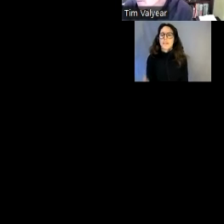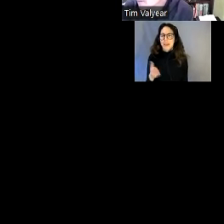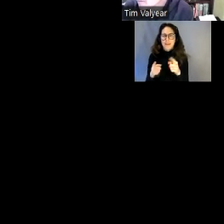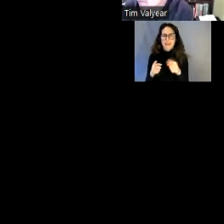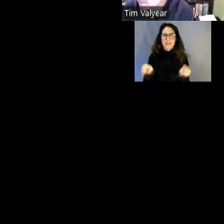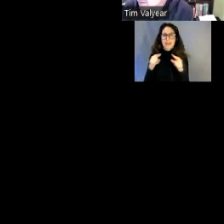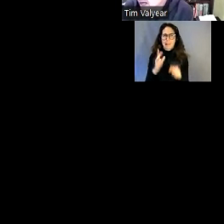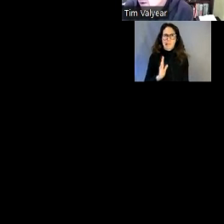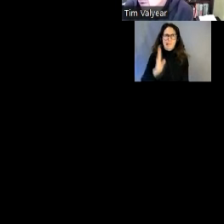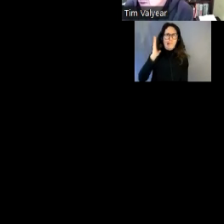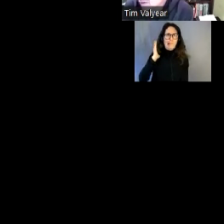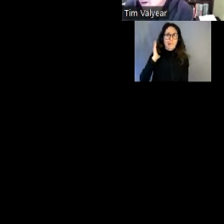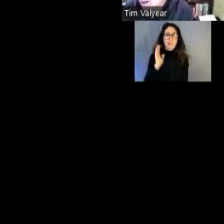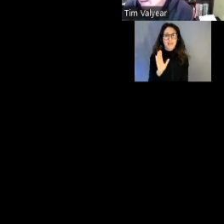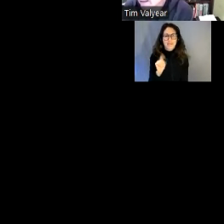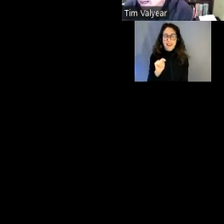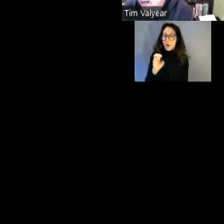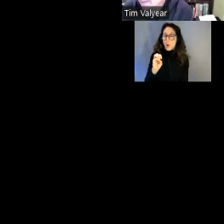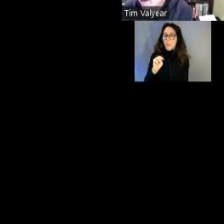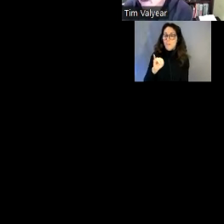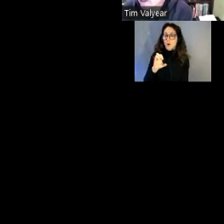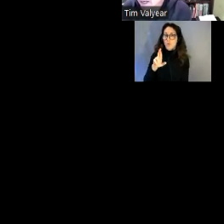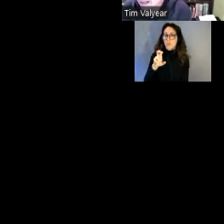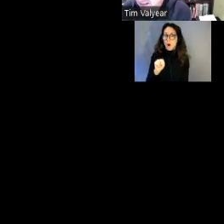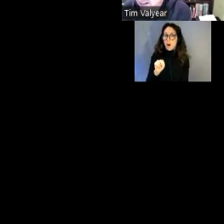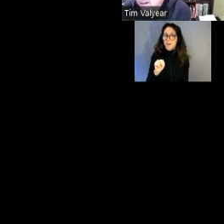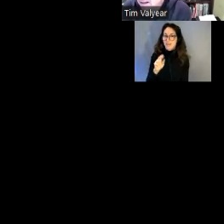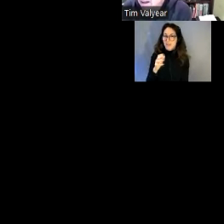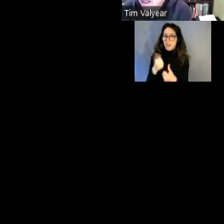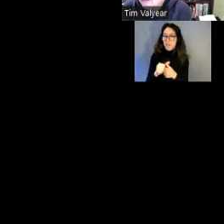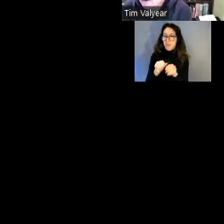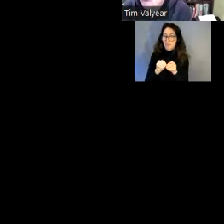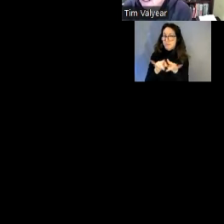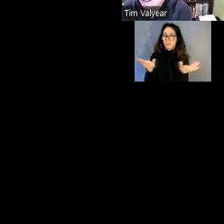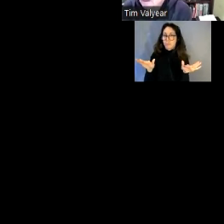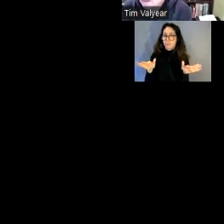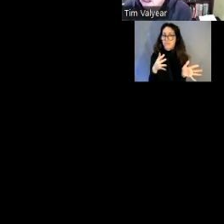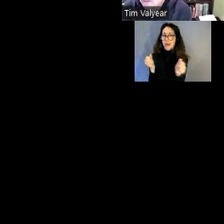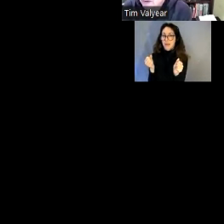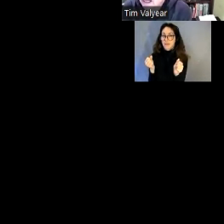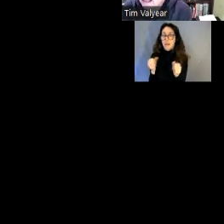that we hit our peak in January. And that may seem far